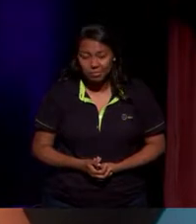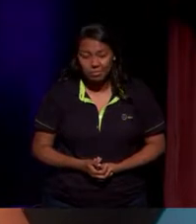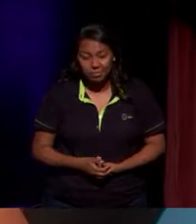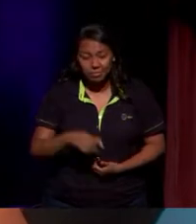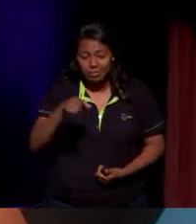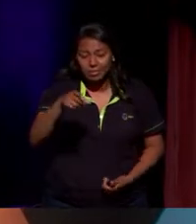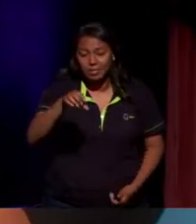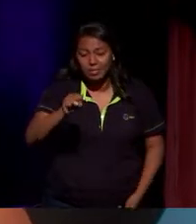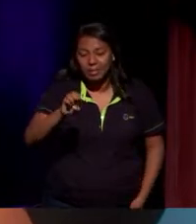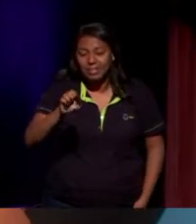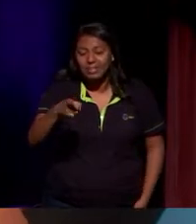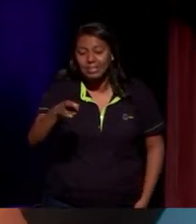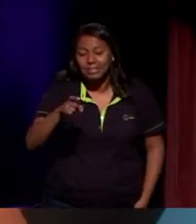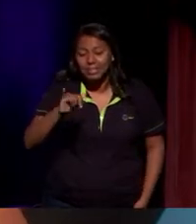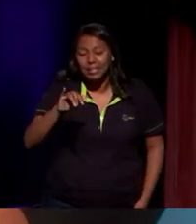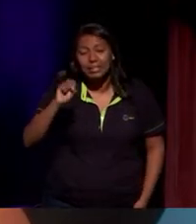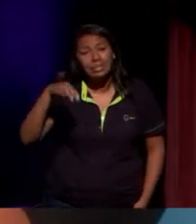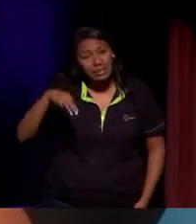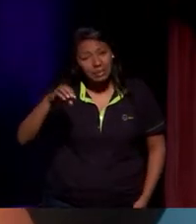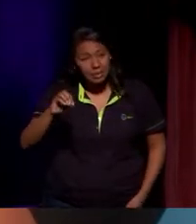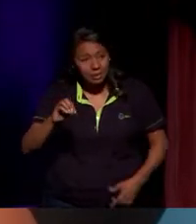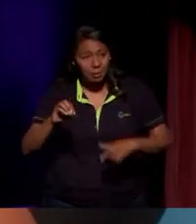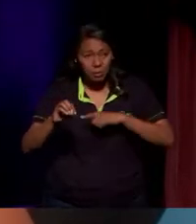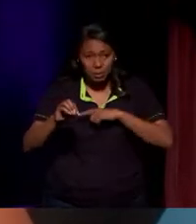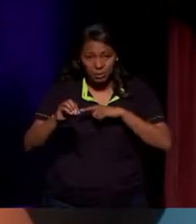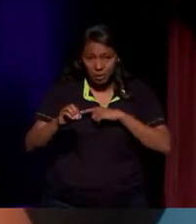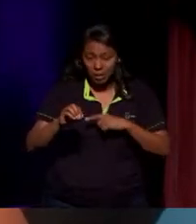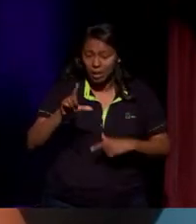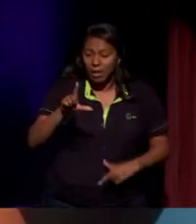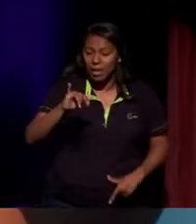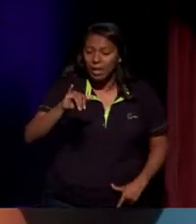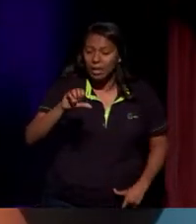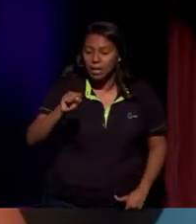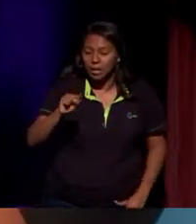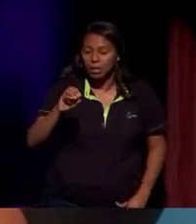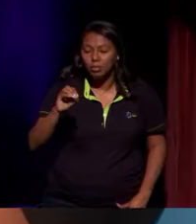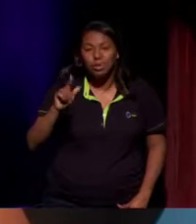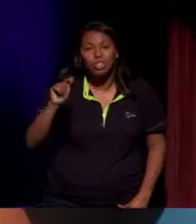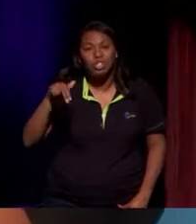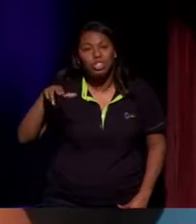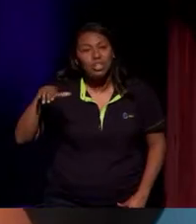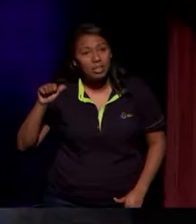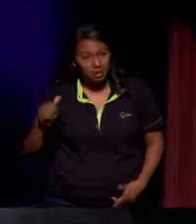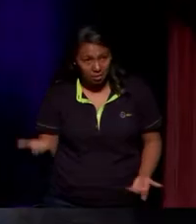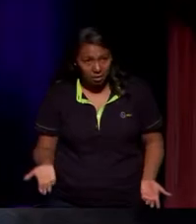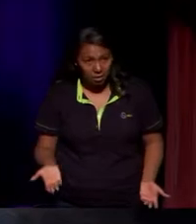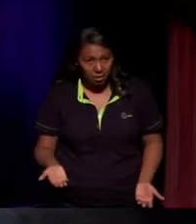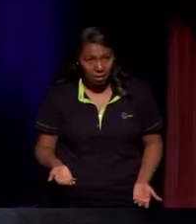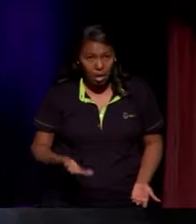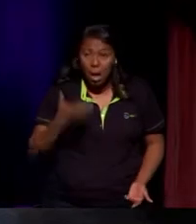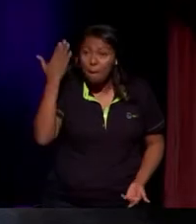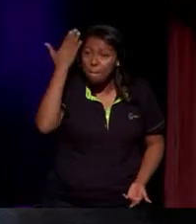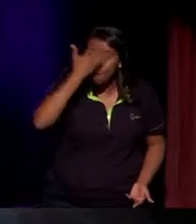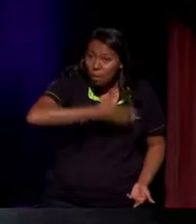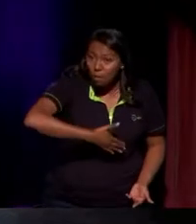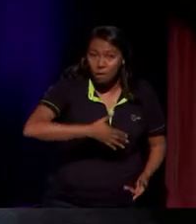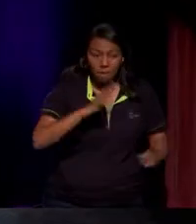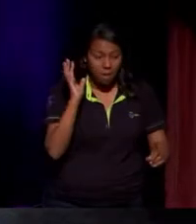this practice around the world reflects sexism here in this country, the one from there and the one from here.